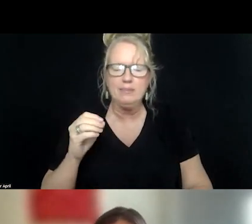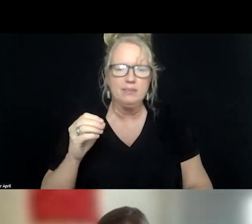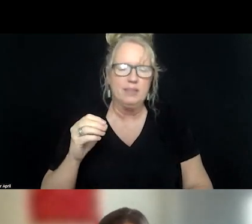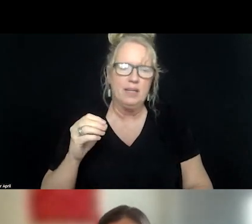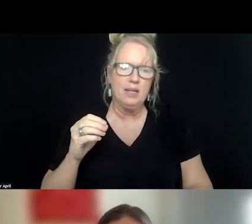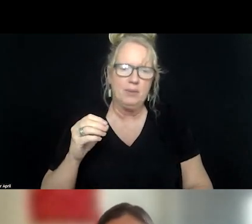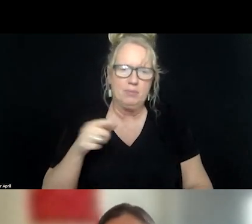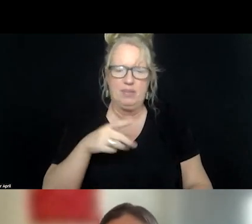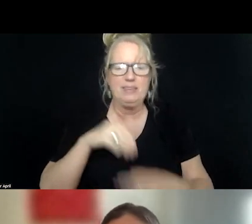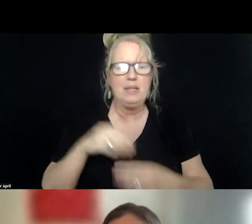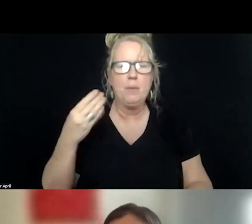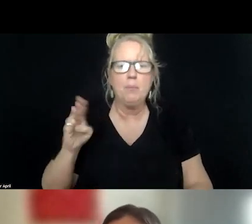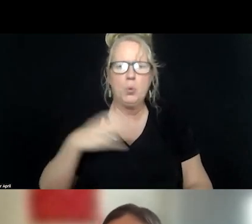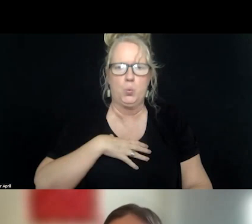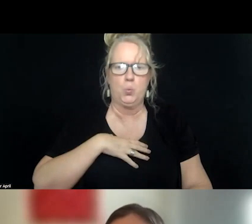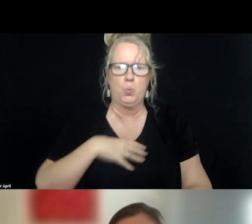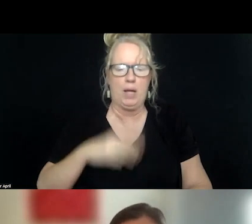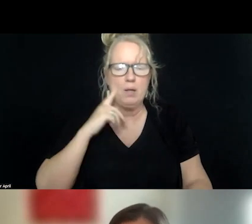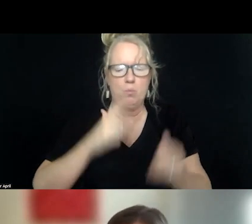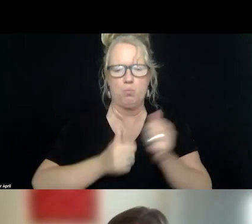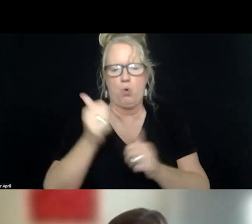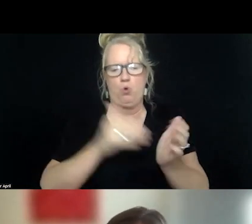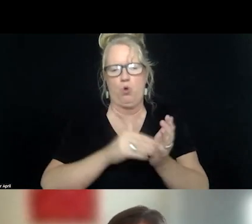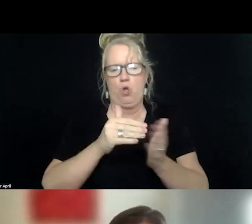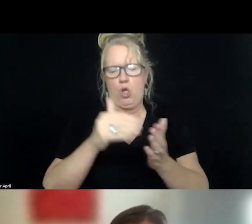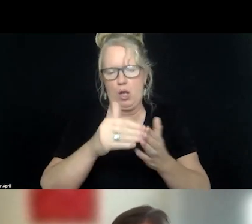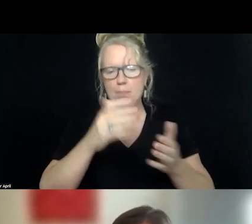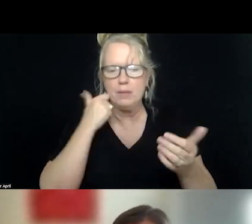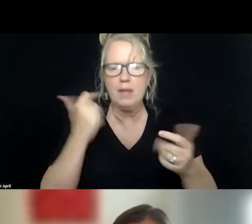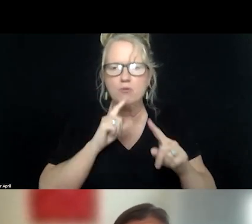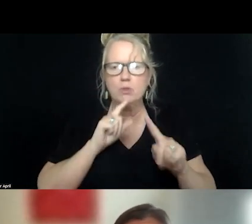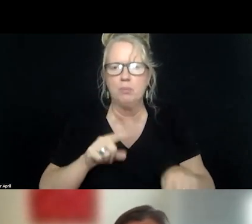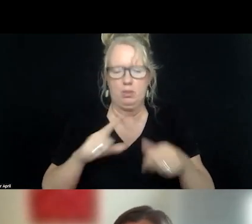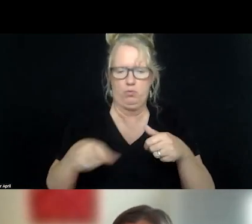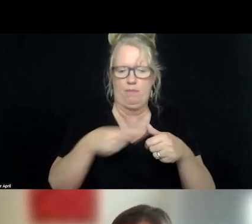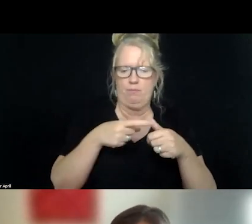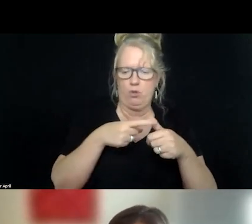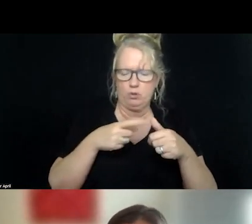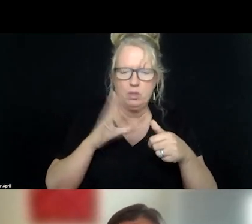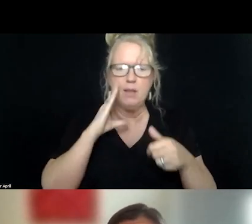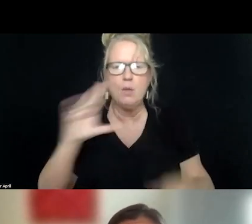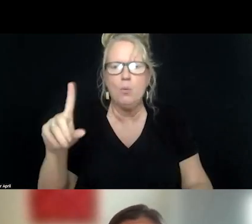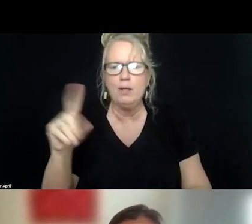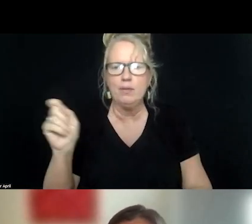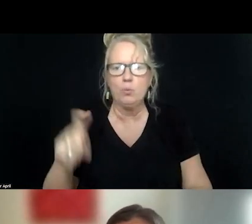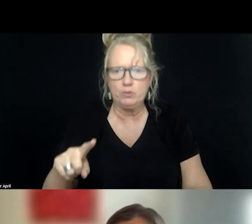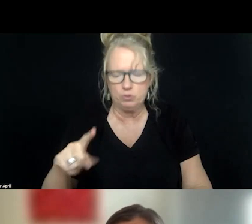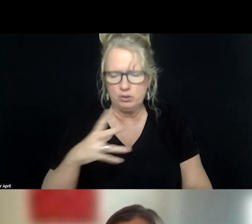IN WHITE, YOU HAVE THE MOST COMMON RESPONSE SO FAR. THE FIRST ONE IS ONE OF THE QUESTIONS I ASK IS THINKING BACK TO